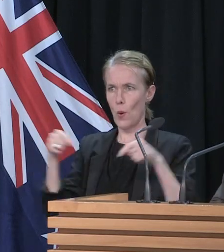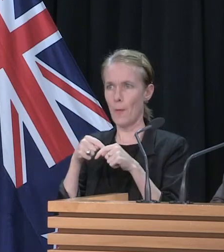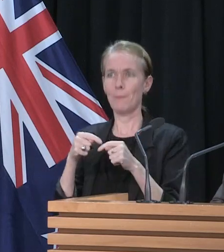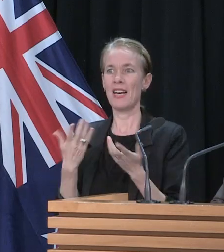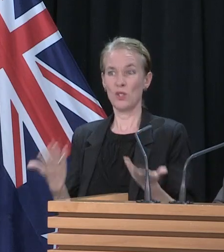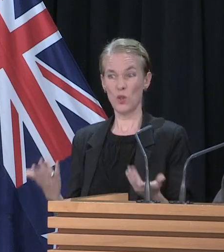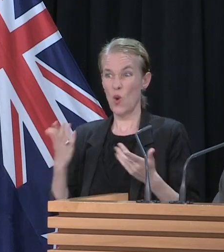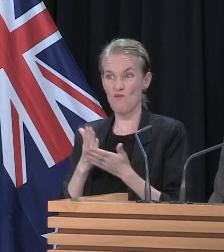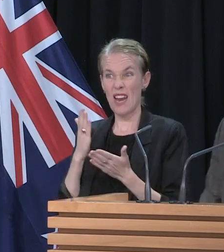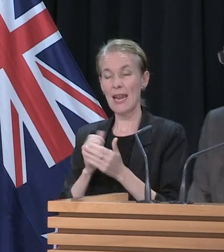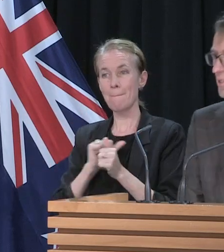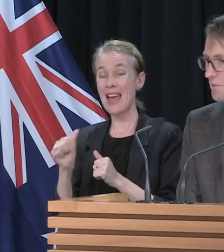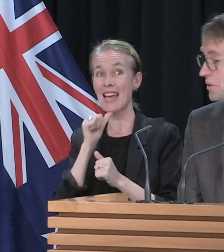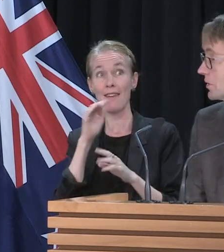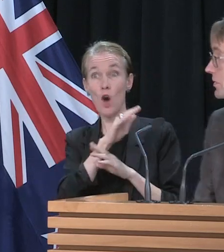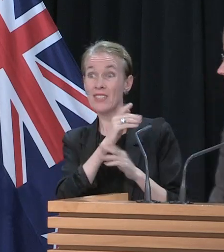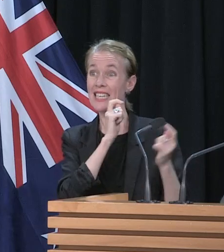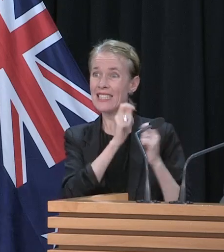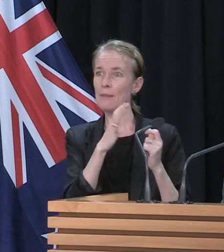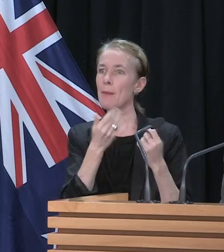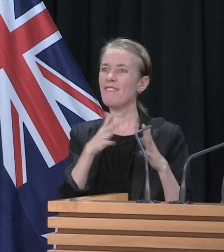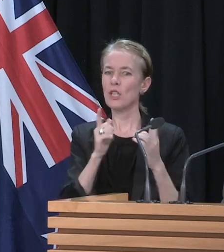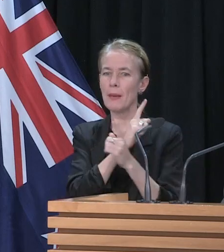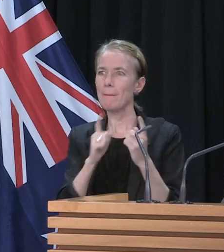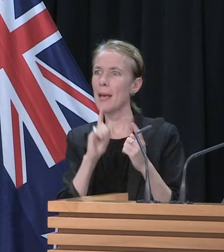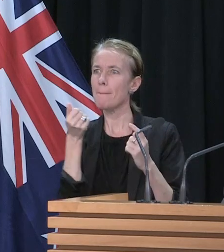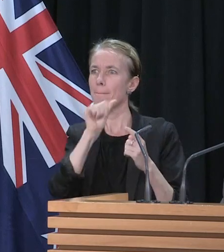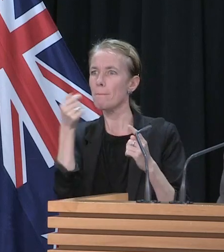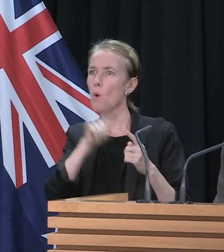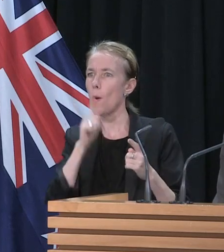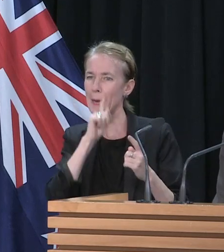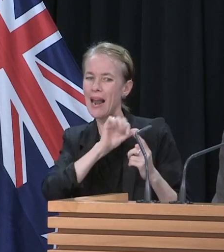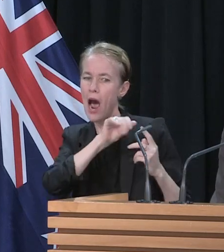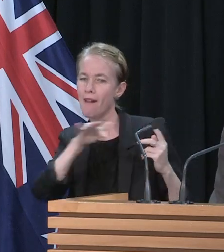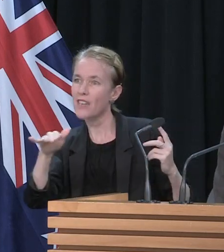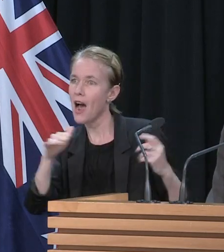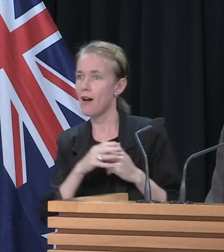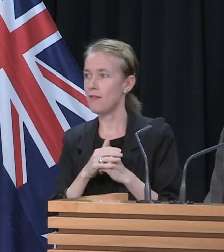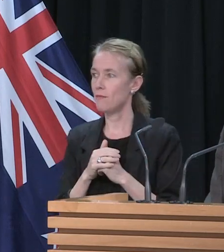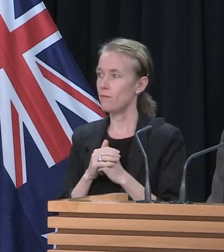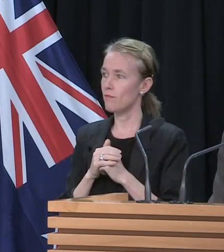number of people on the way here. But I'll defer... >> DR I don't